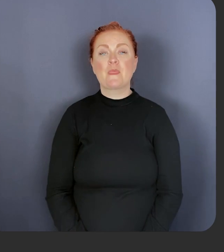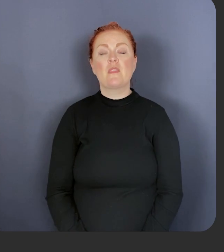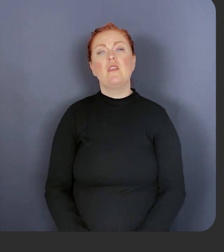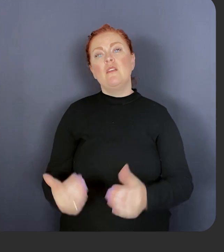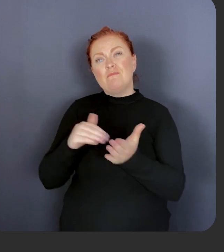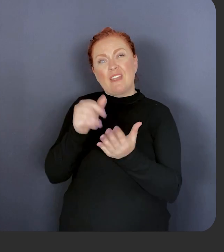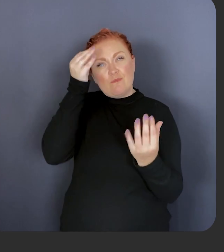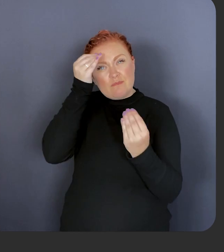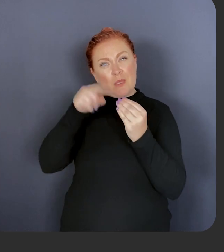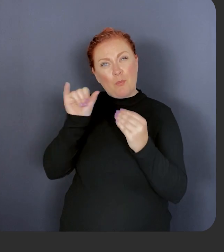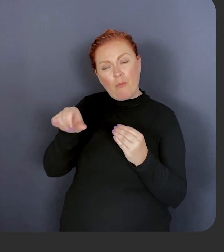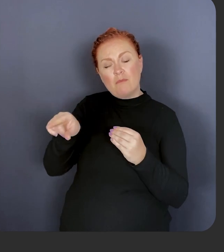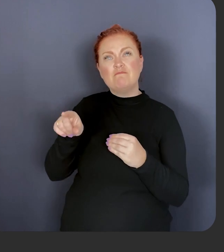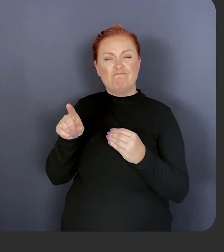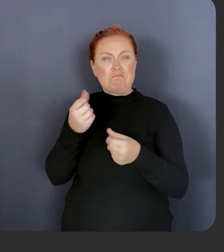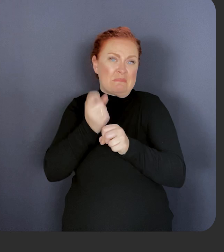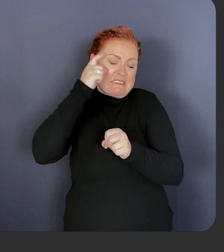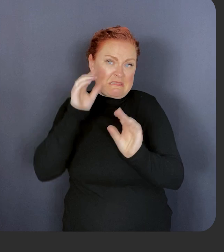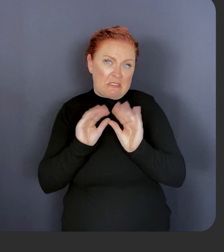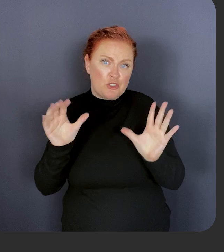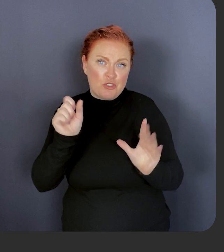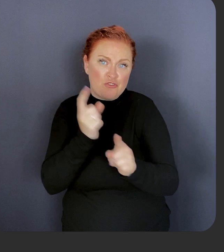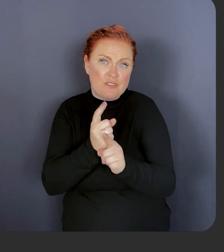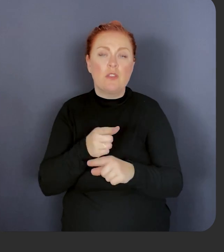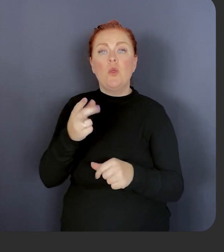But if you think about that, it makes a lot of sense. Let's say you're on a screen reader,